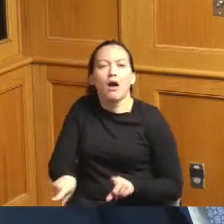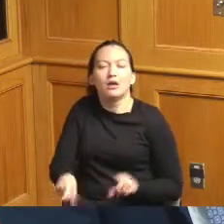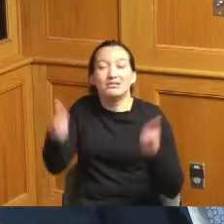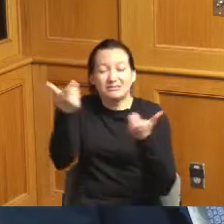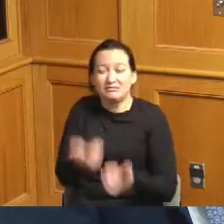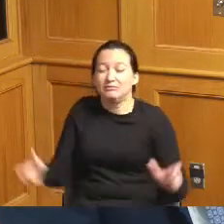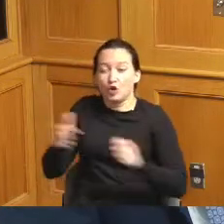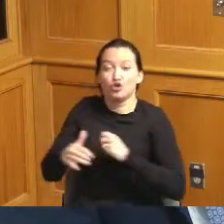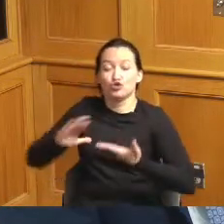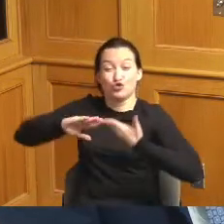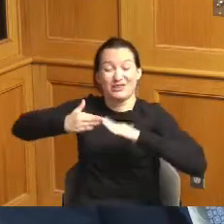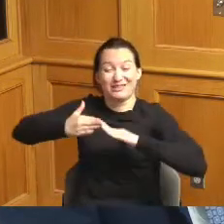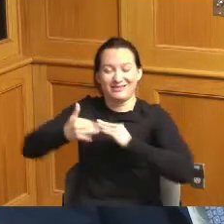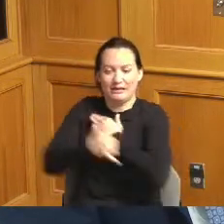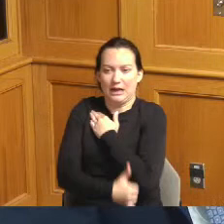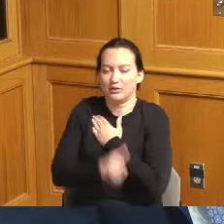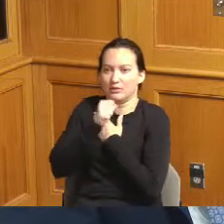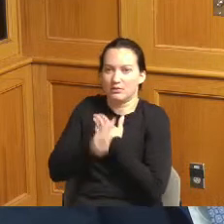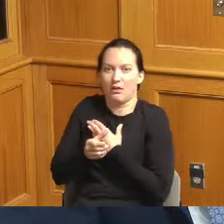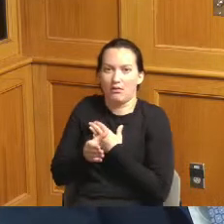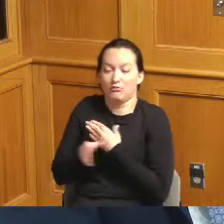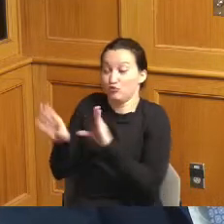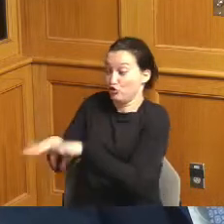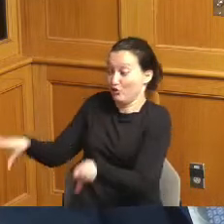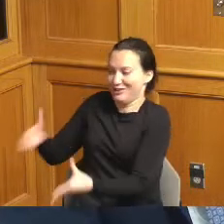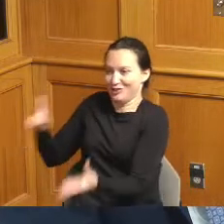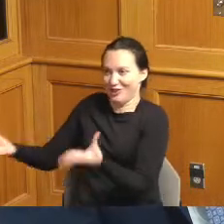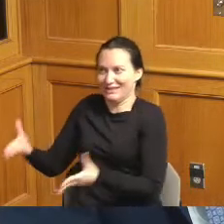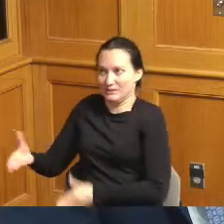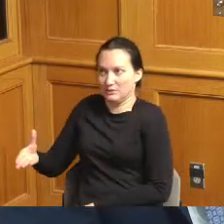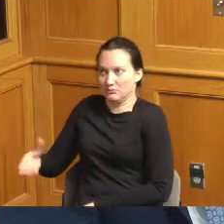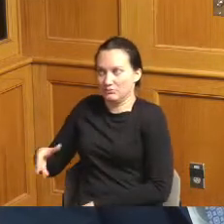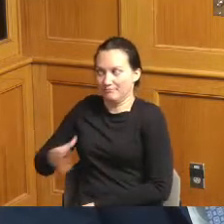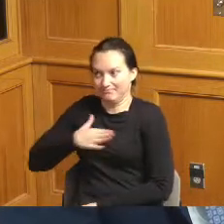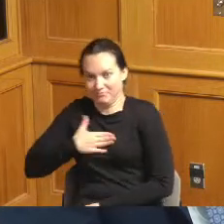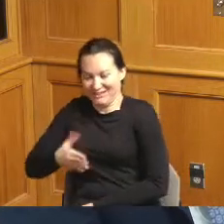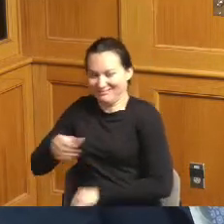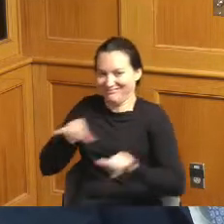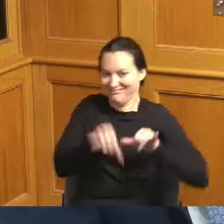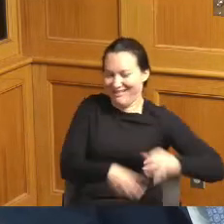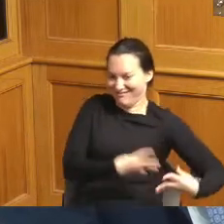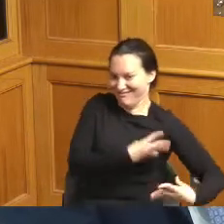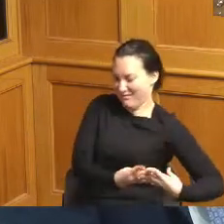Urban counties are not letting Children's Services admit their kids to detention but they're spending